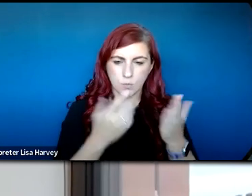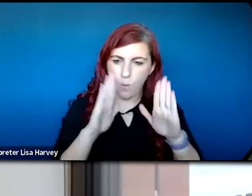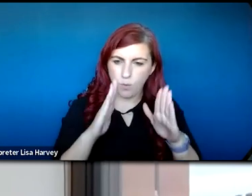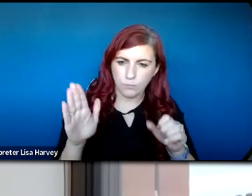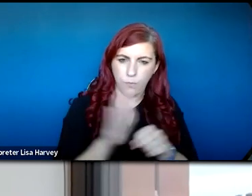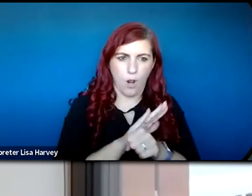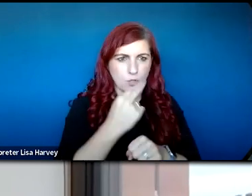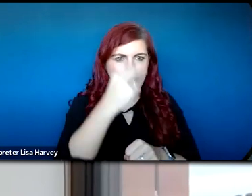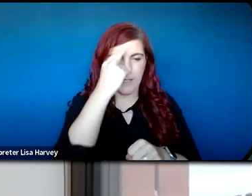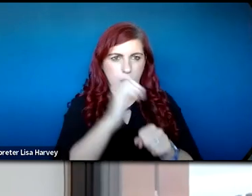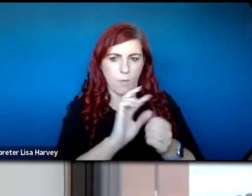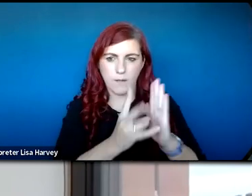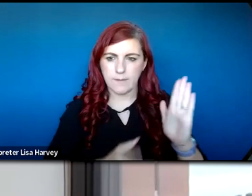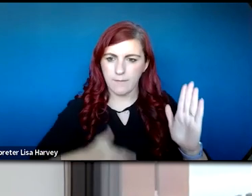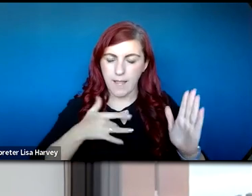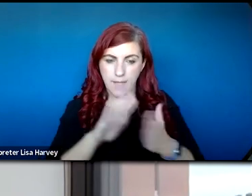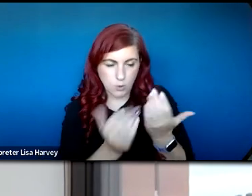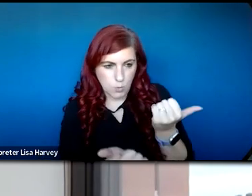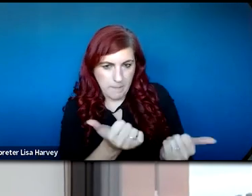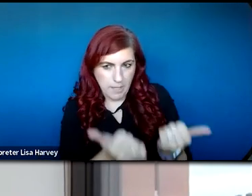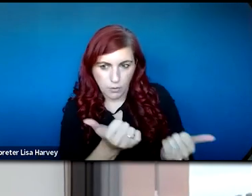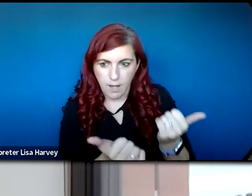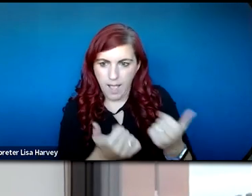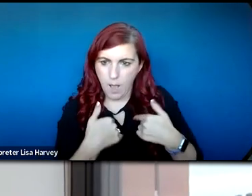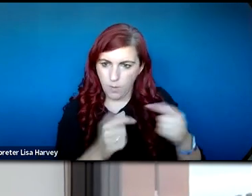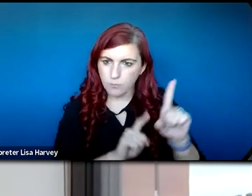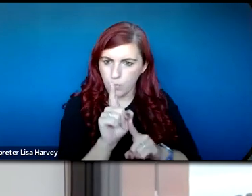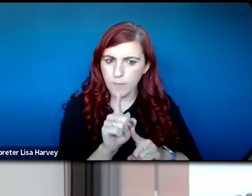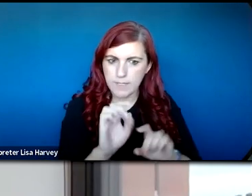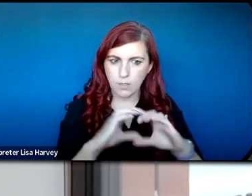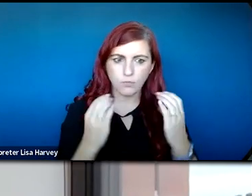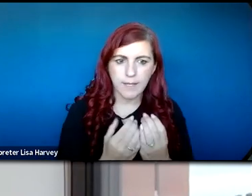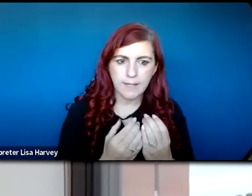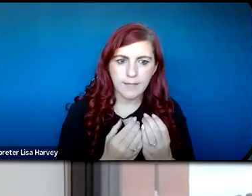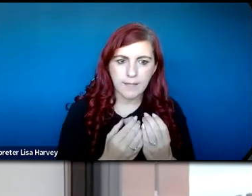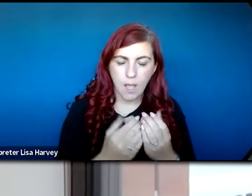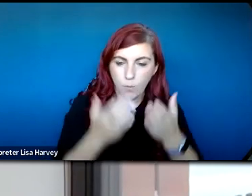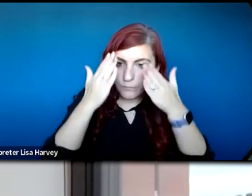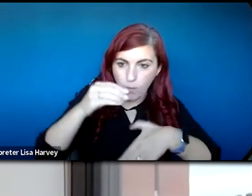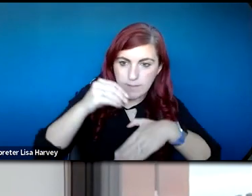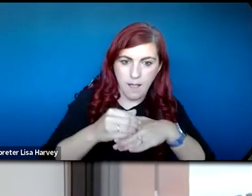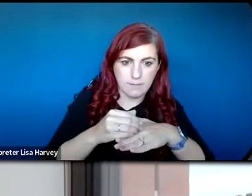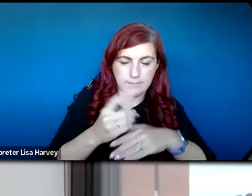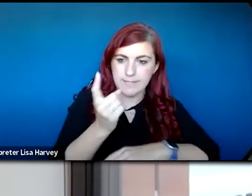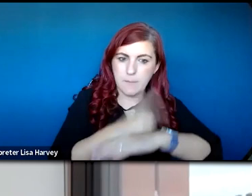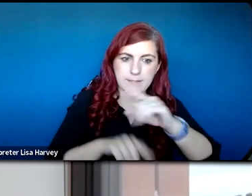to measure how we are progressing overall as a country. This study, with its emphasis on disability, contributes to the knowledge